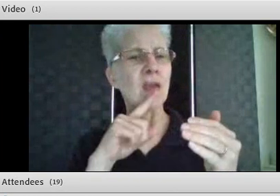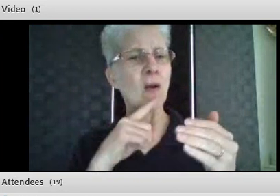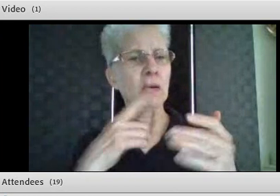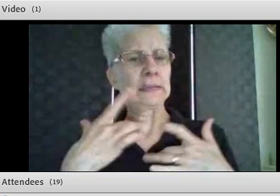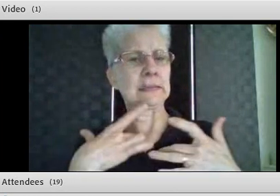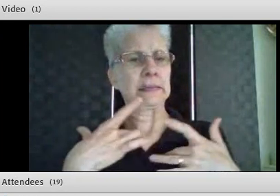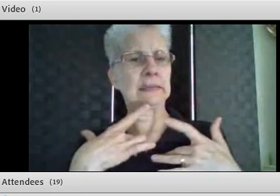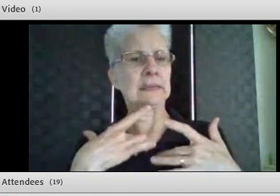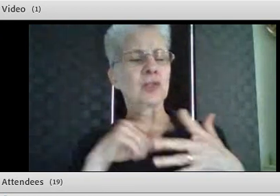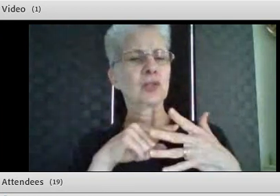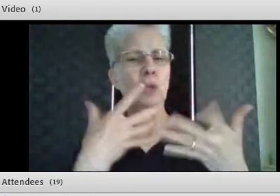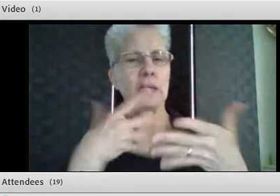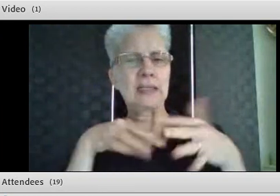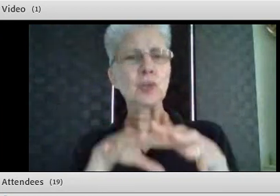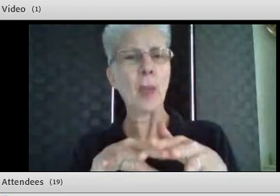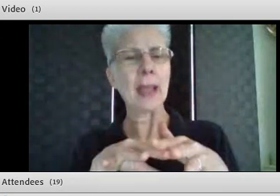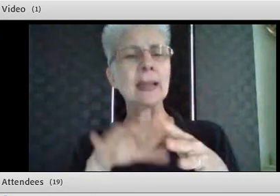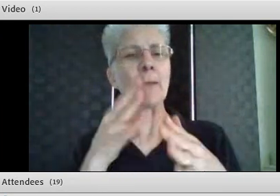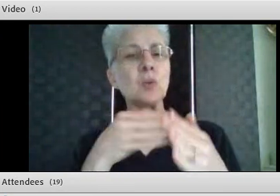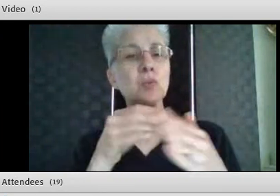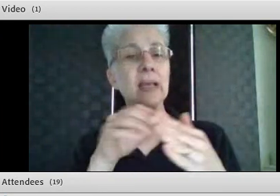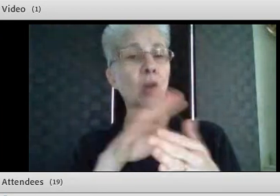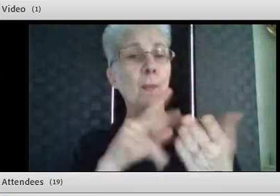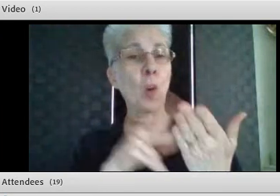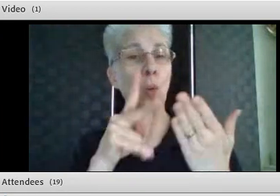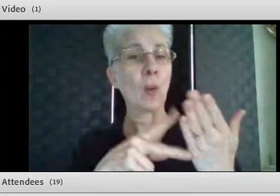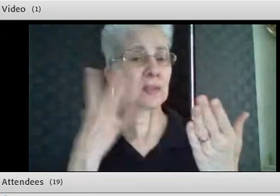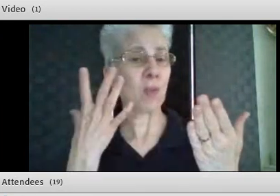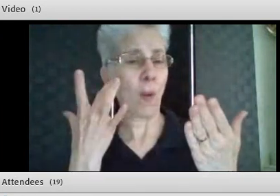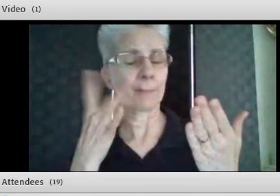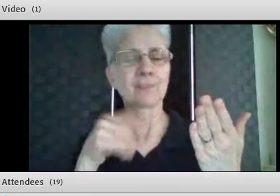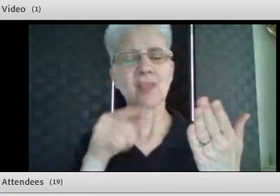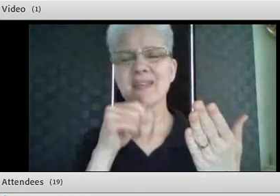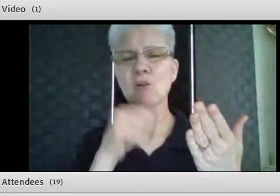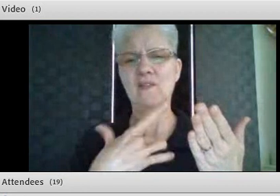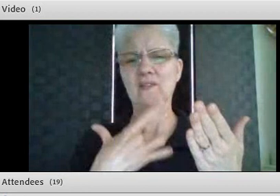to start integrating music into their programs just because they don't feel like